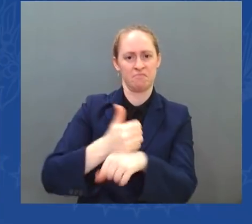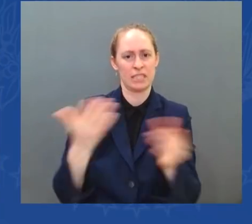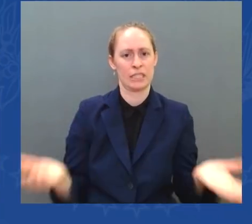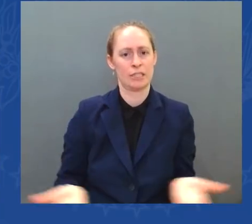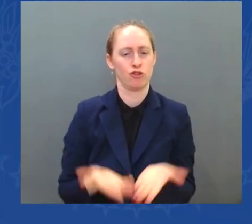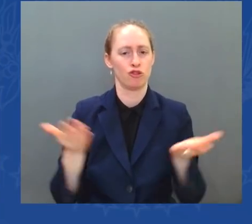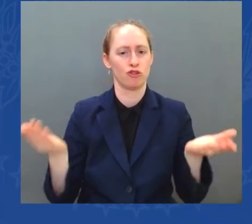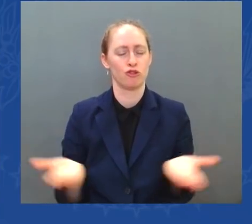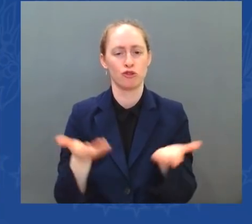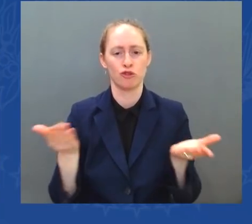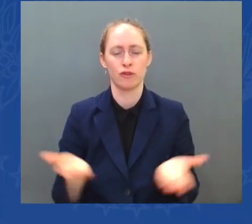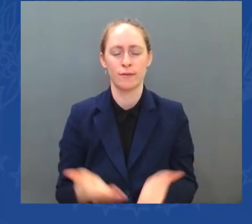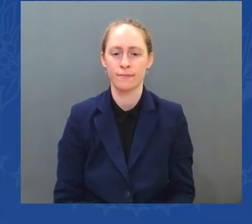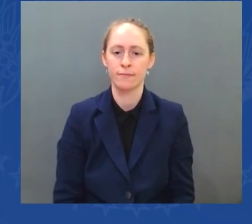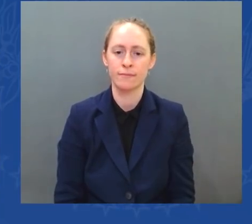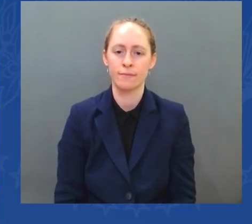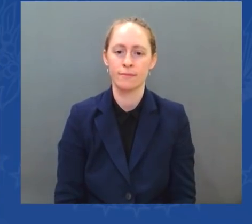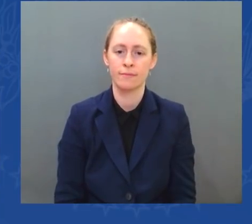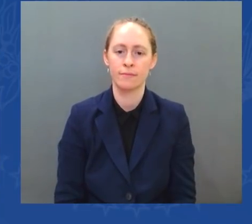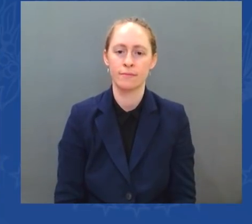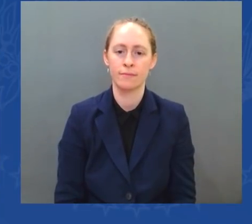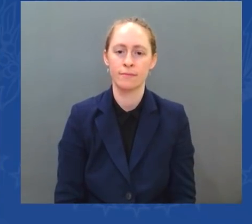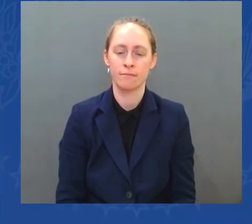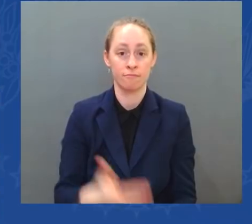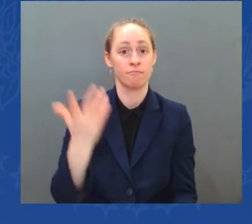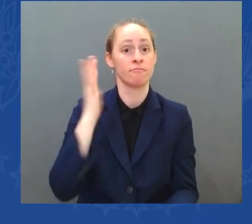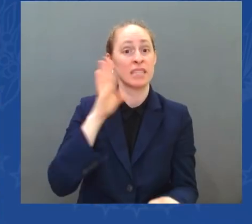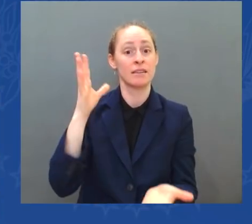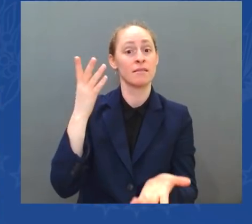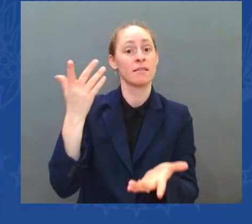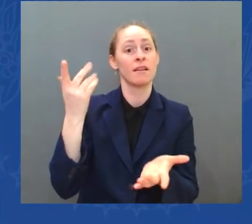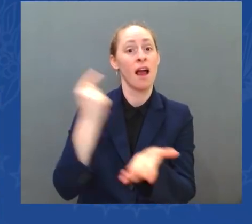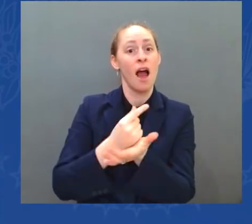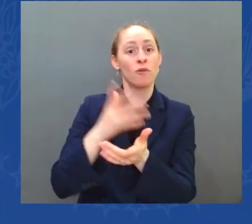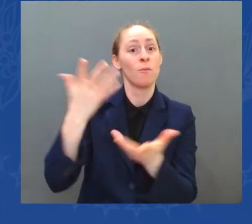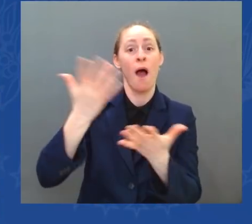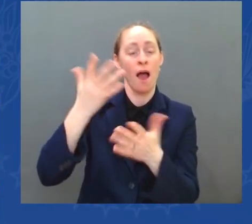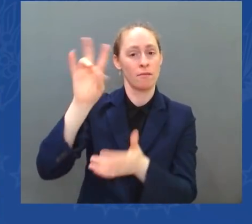and 3,000 jobs running the facility. You know what the average salary of these jobs